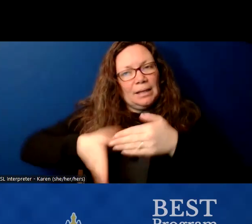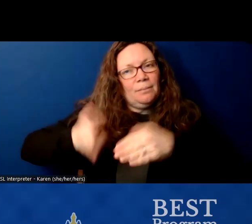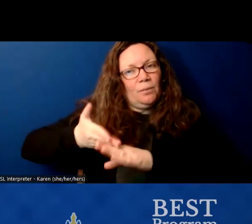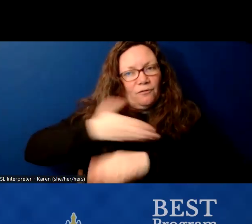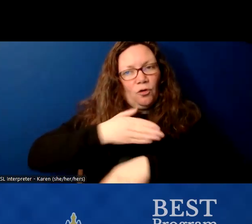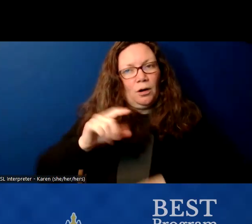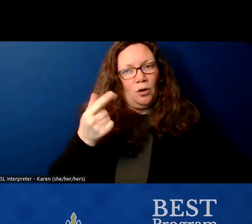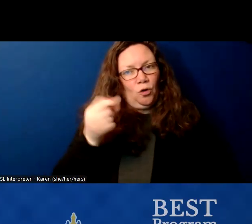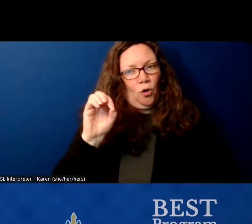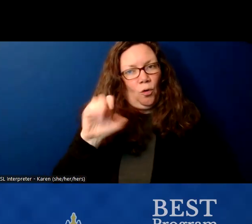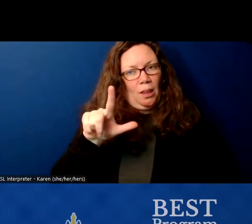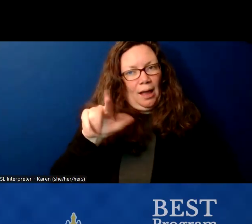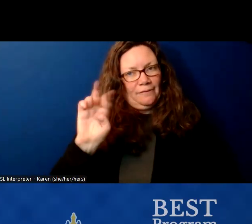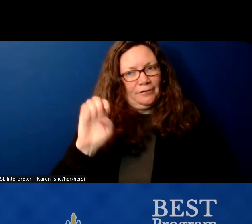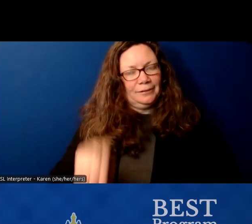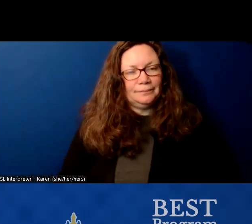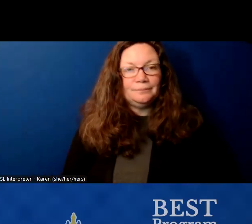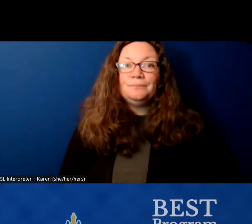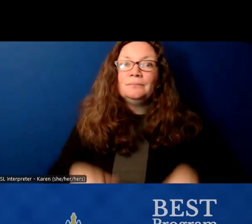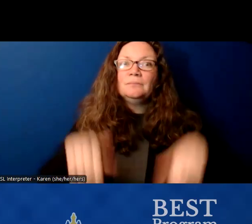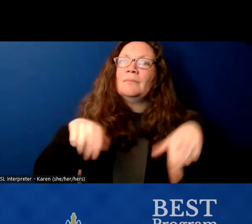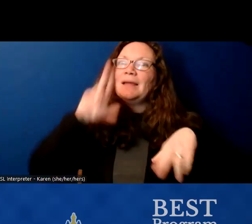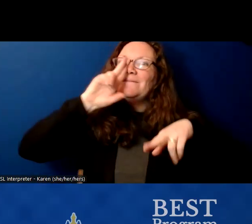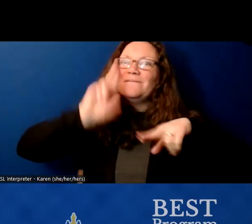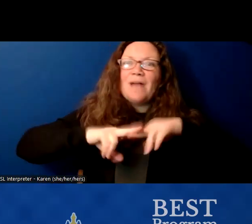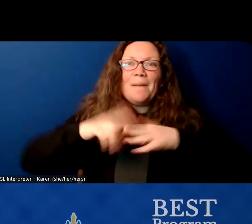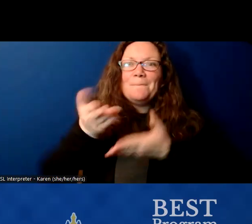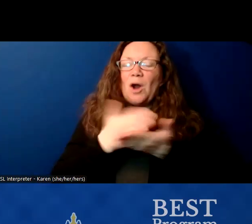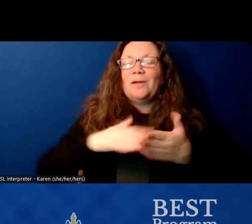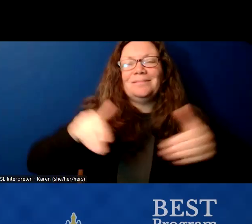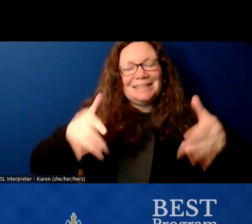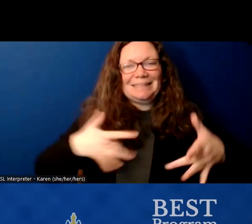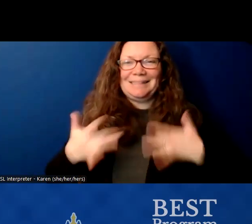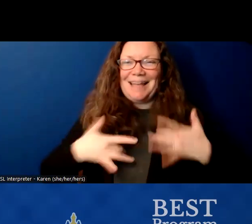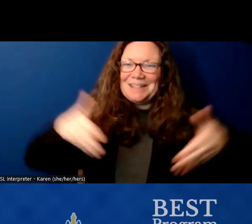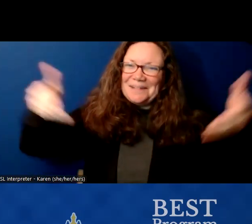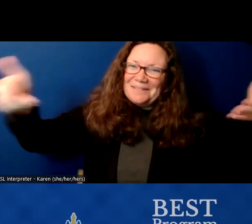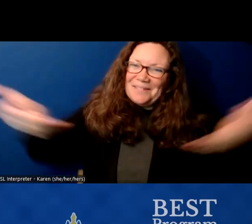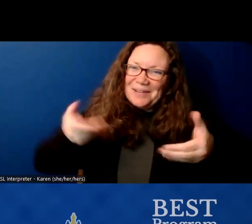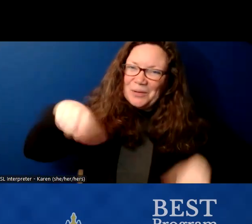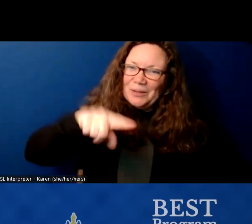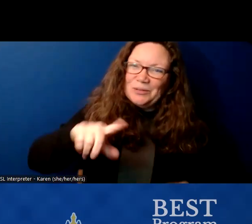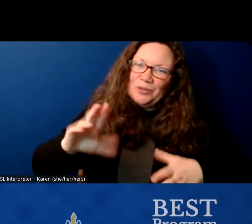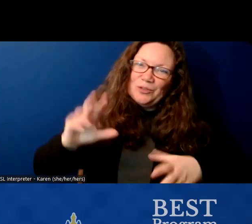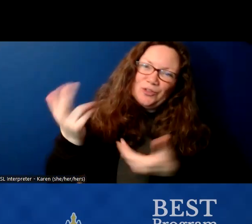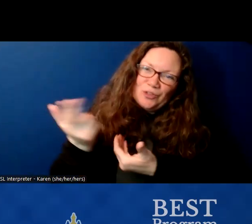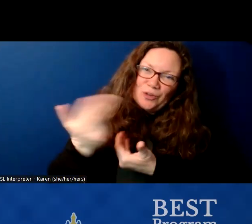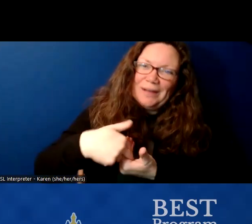And this is the fun part. We are very excited to invite you to join us on February 23rd for the mosaic celebratory log in.